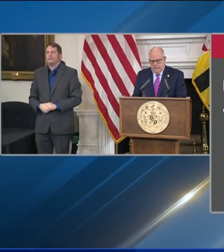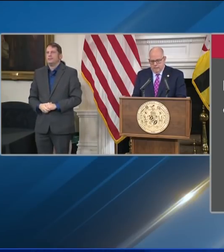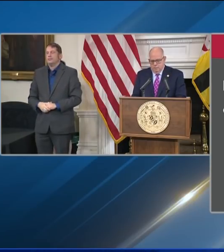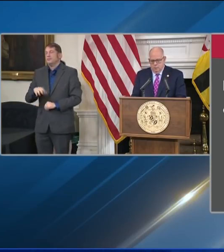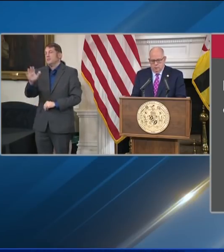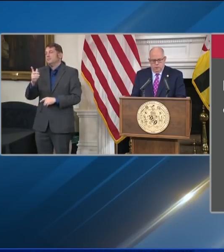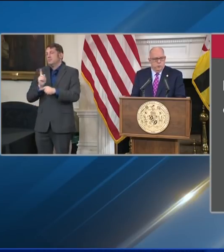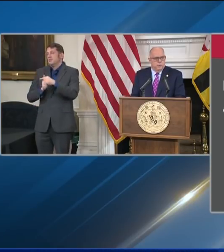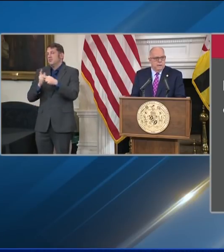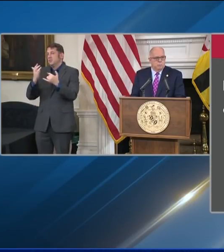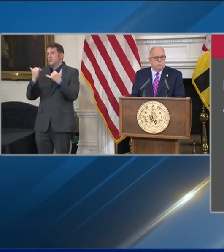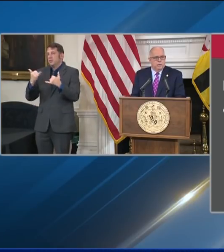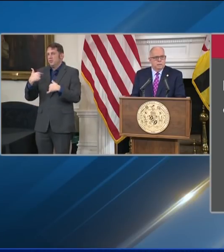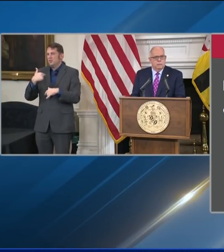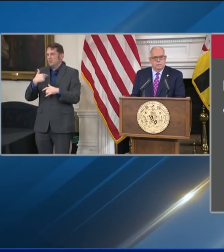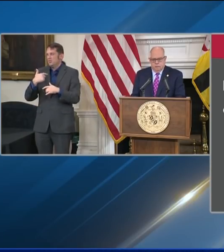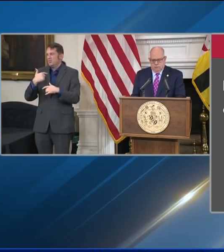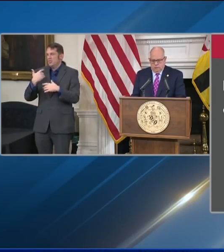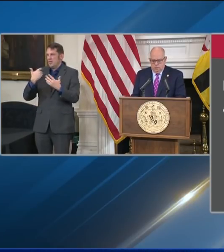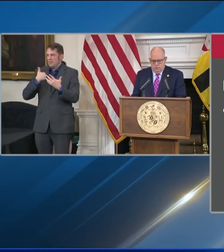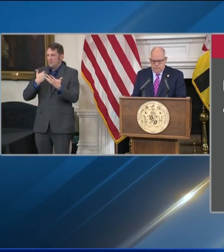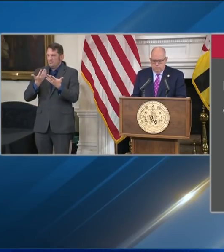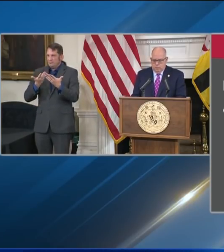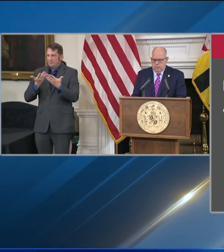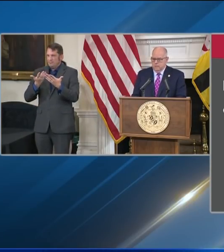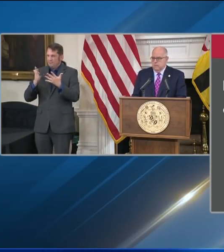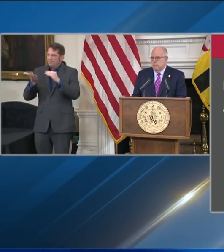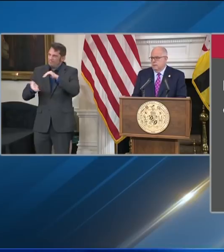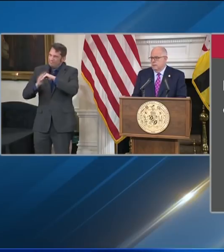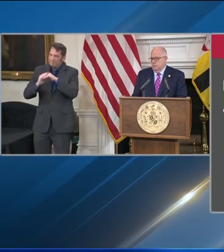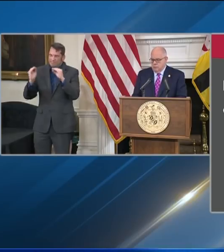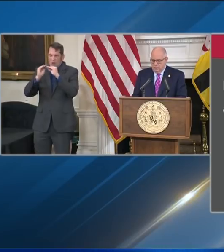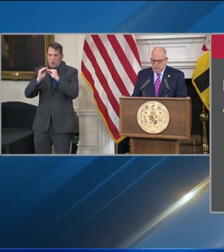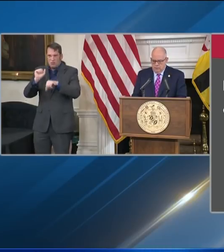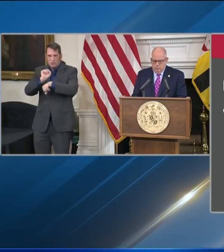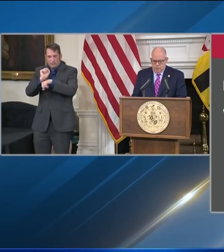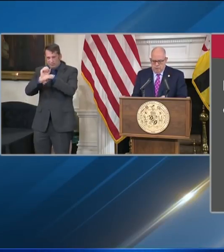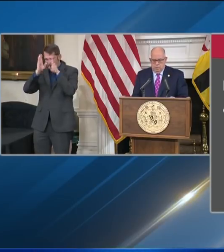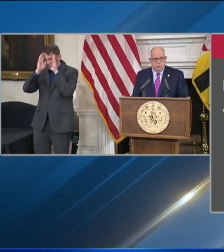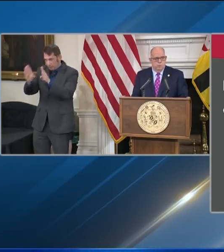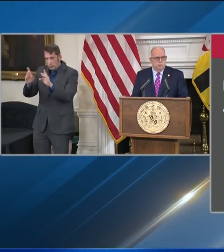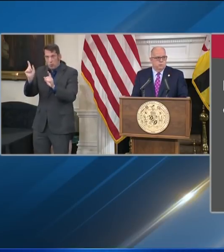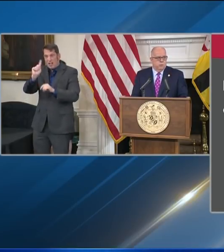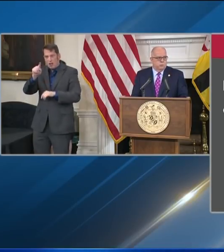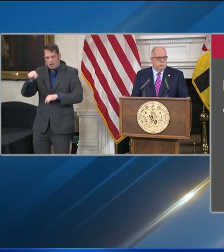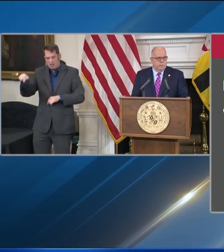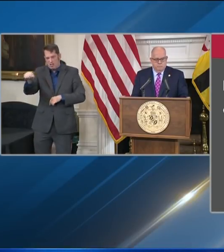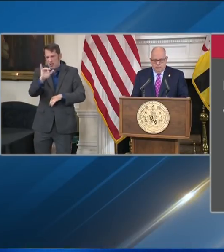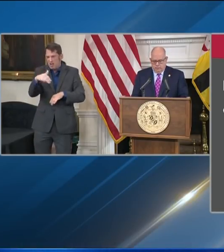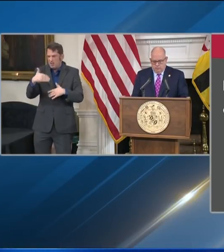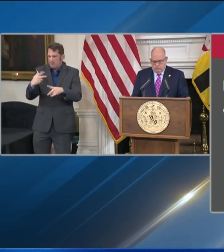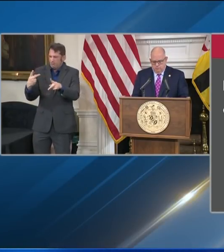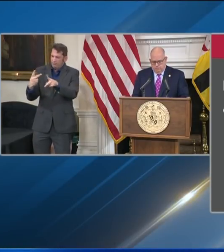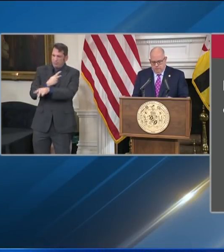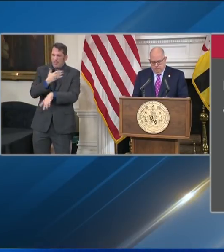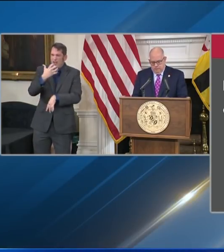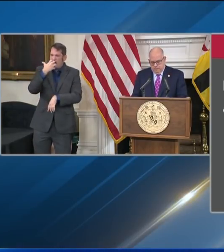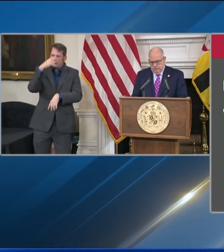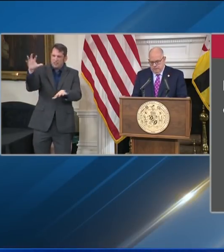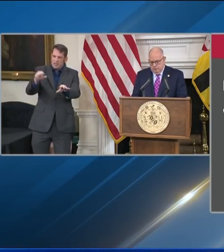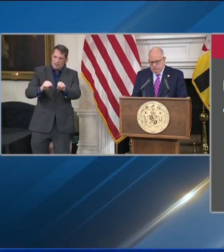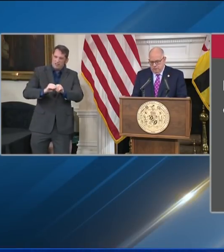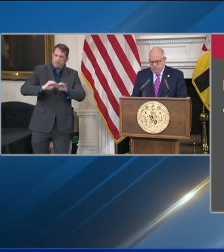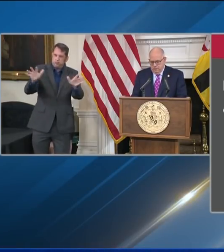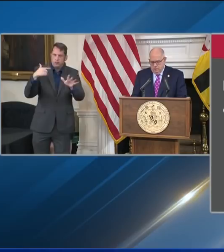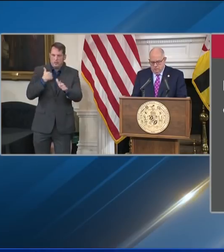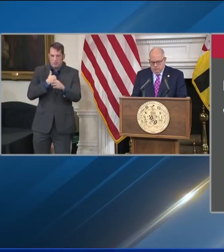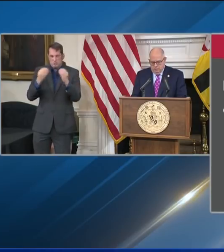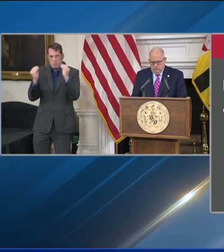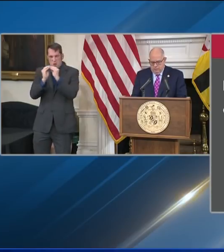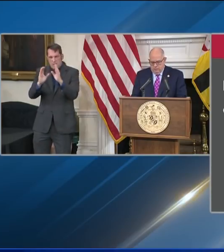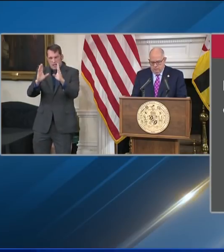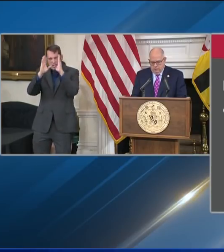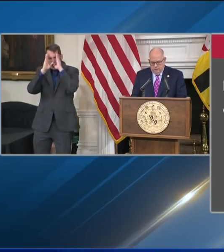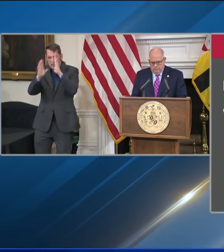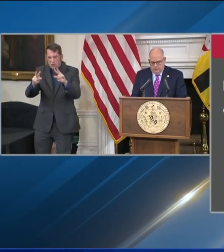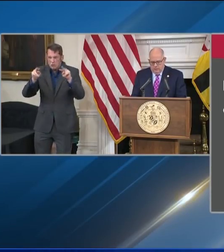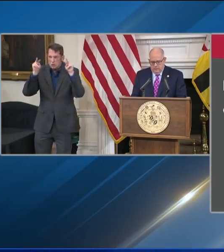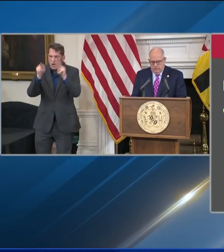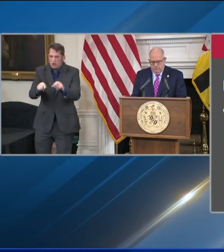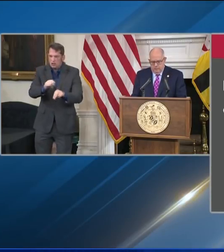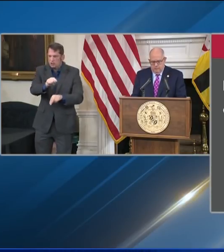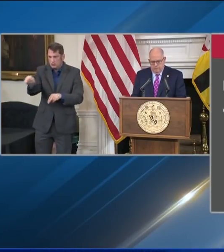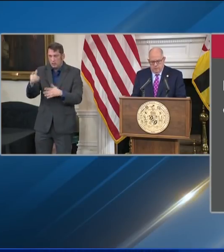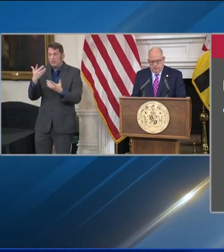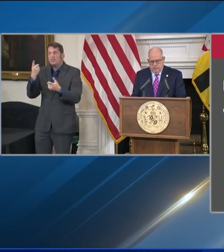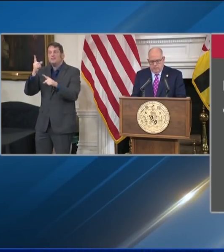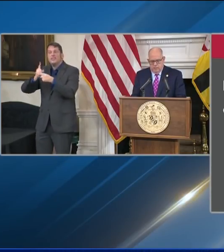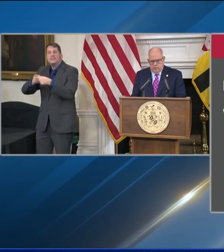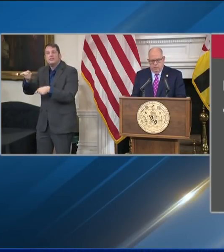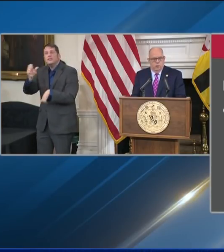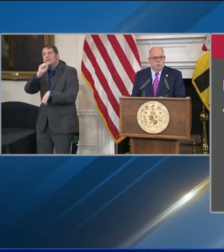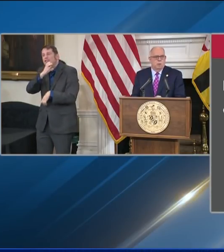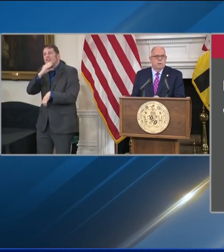TODAY WE ARE TAKING FURTHER STEPS TO RAMP UP OUR EFFORTS TO ATTACK THE MOST ACUTE OUTBREAKS CLUSTERS AND HOT SPOTS PARTICULARLY WHEN IT COMES OUR MOST VULNERABLE POPULATIONS.